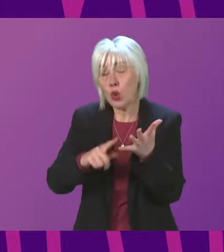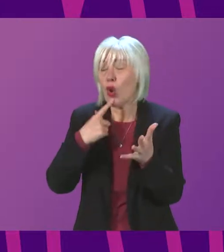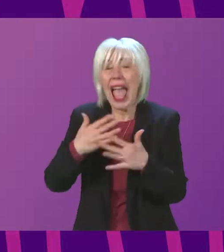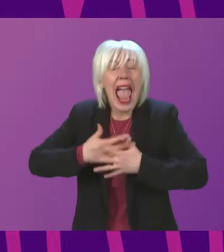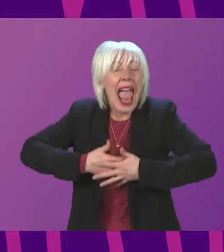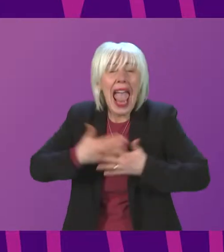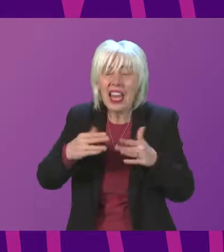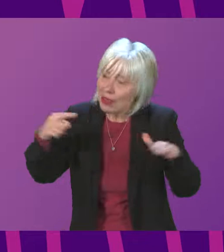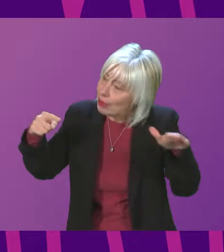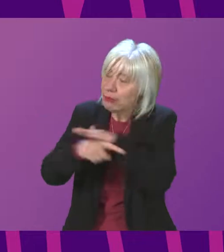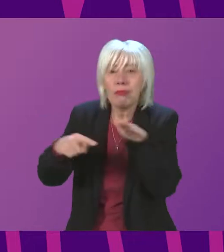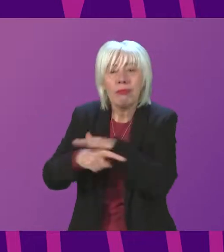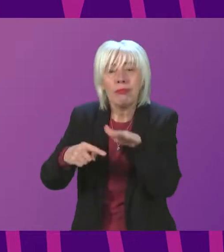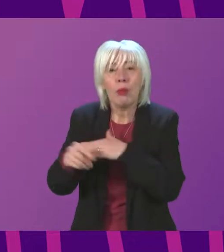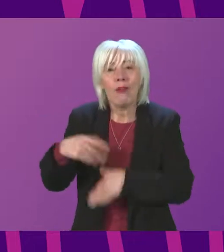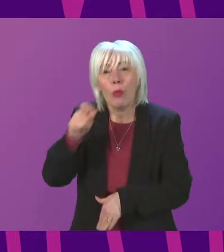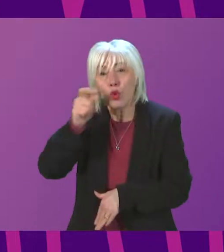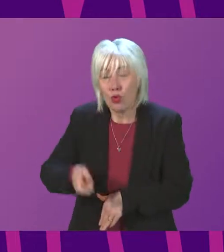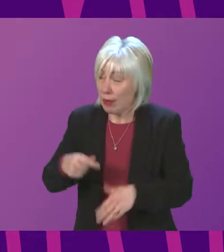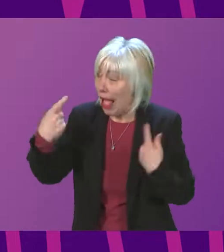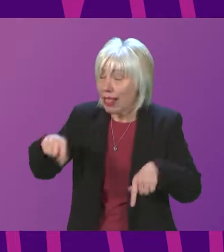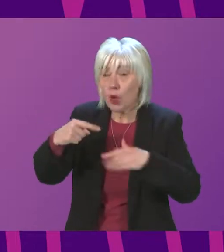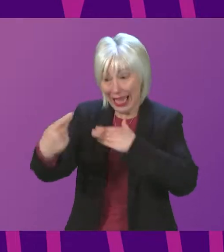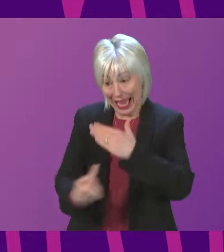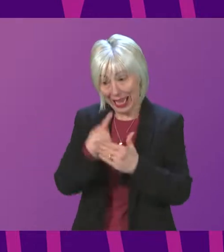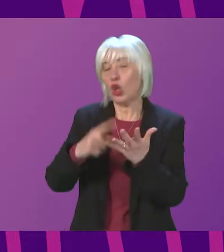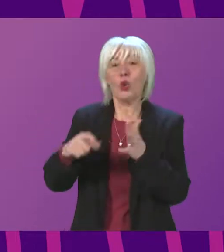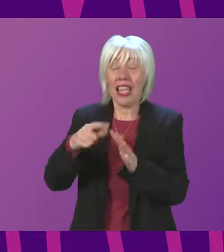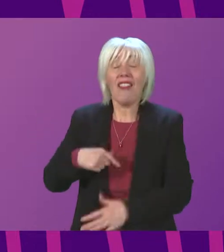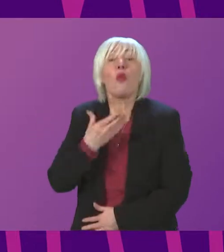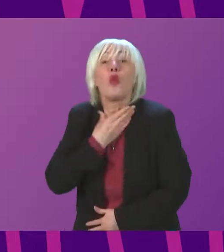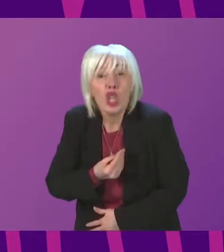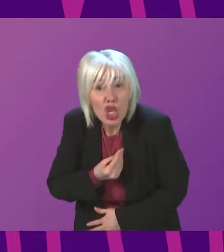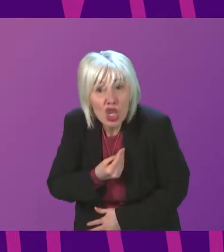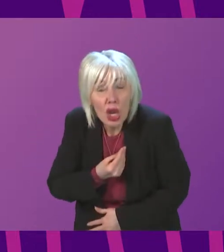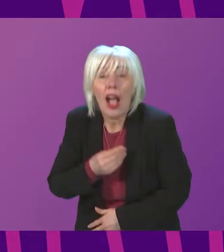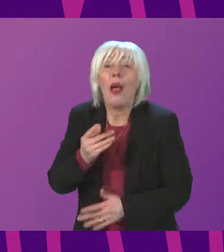who is fleeing the horror in Ukraine entry to the UK if they wish and to let us deal with the paperwork later.